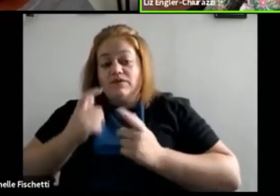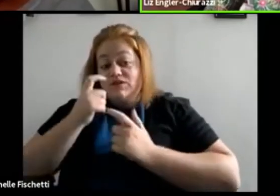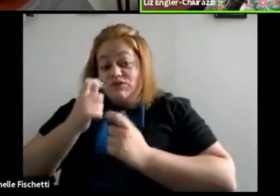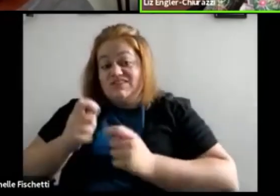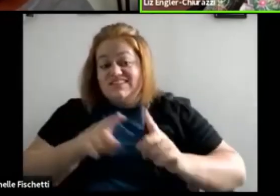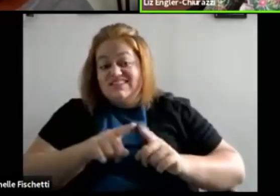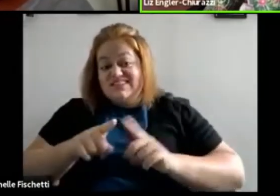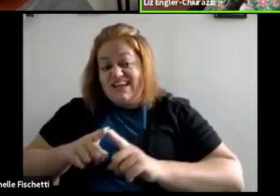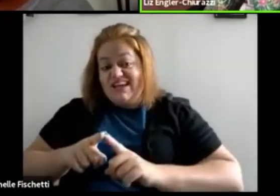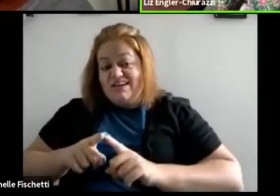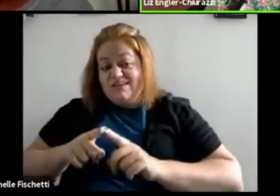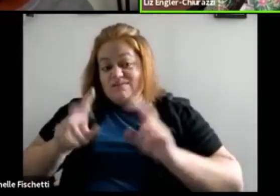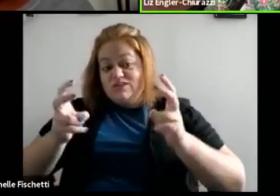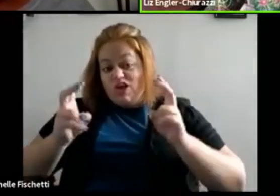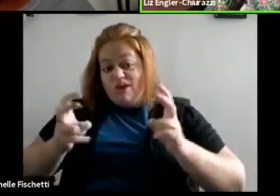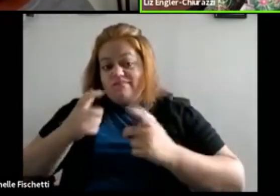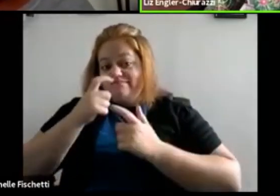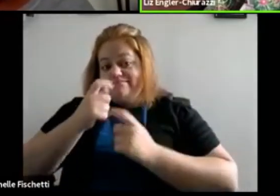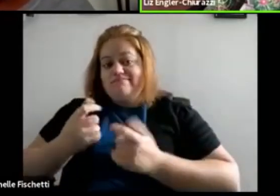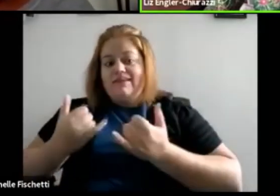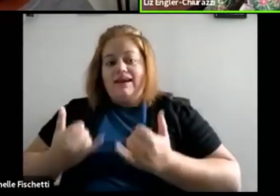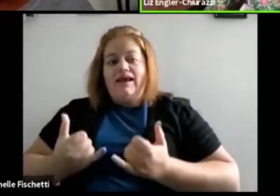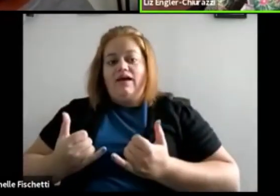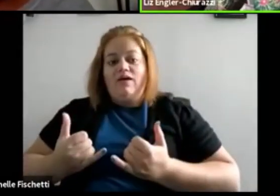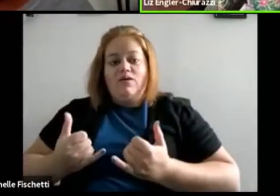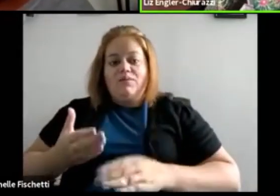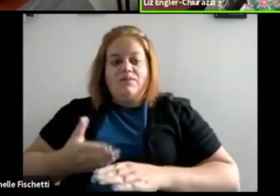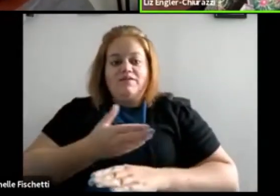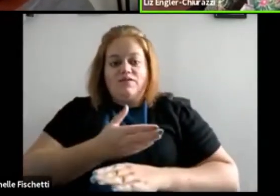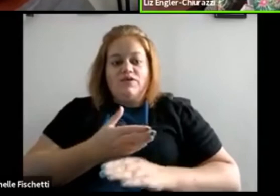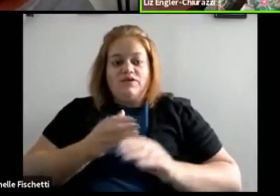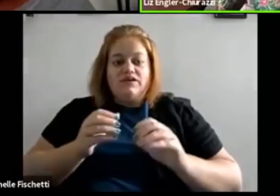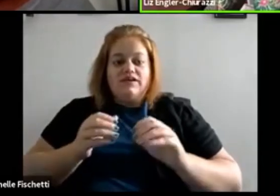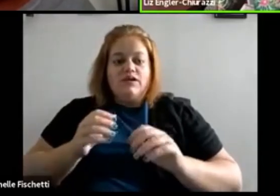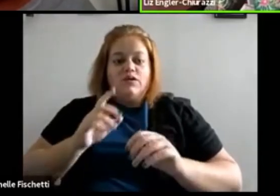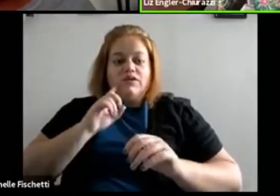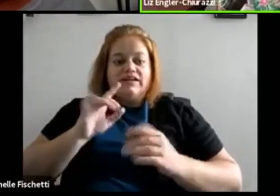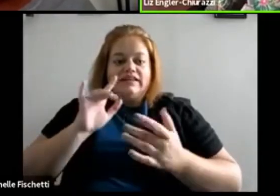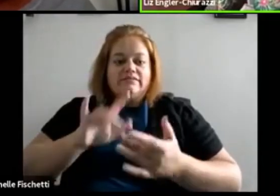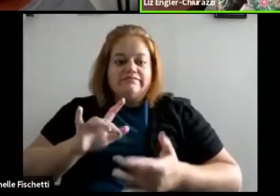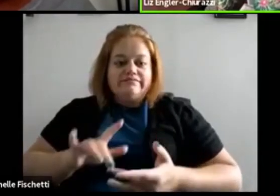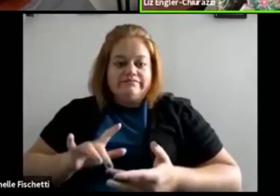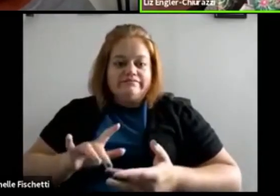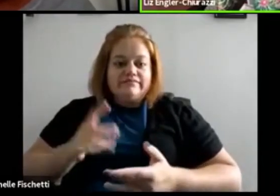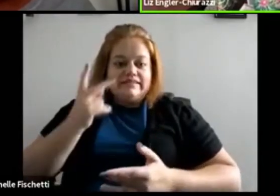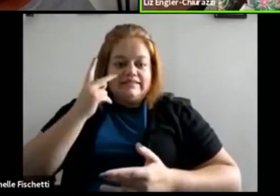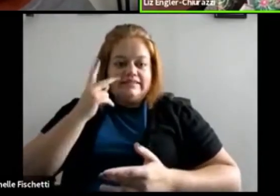are as quickly as you can so reach out, look at your local university and